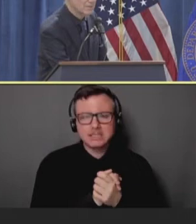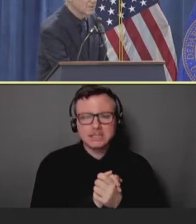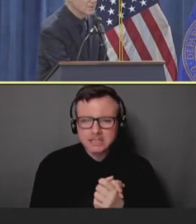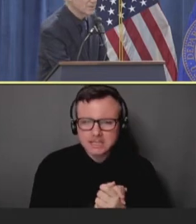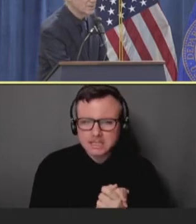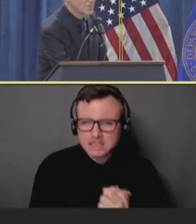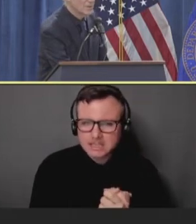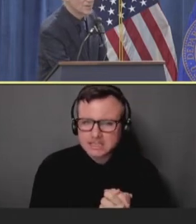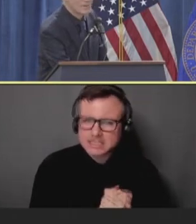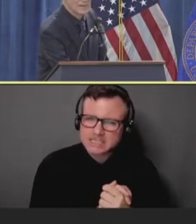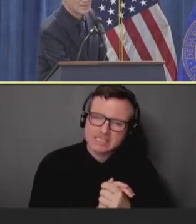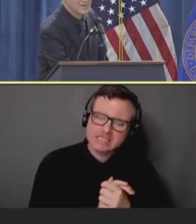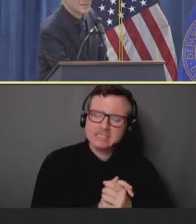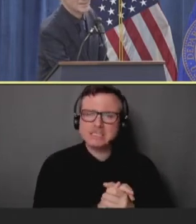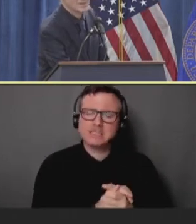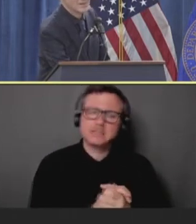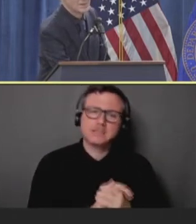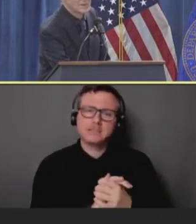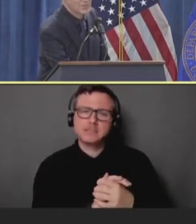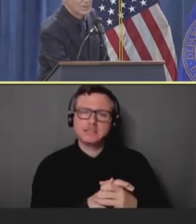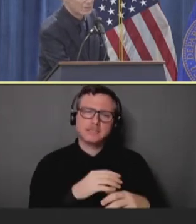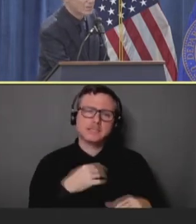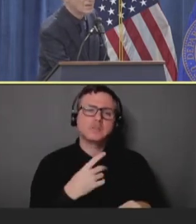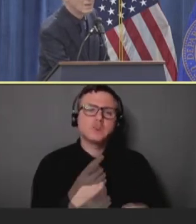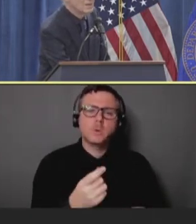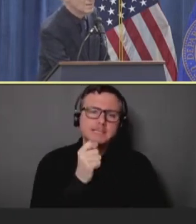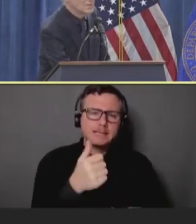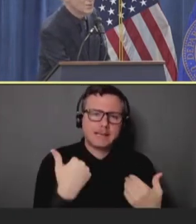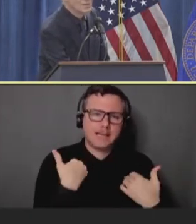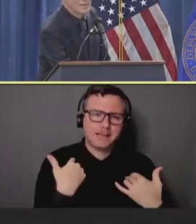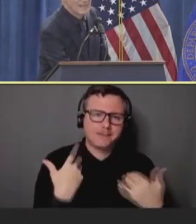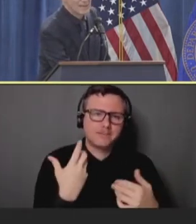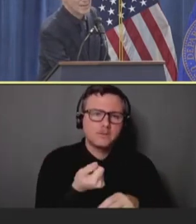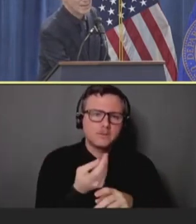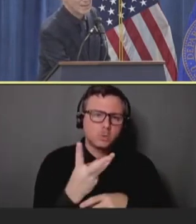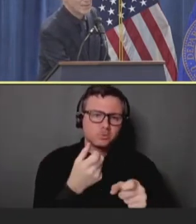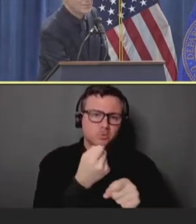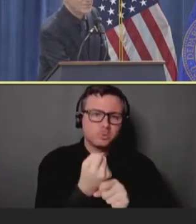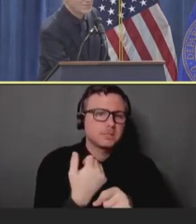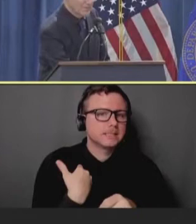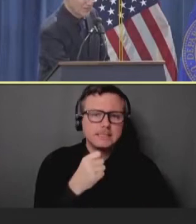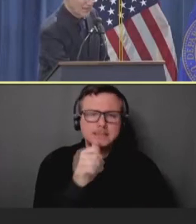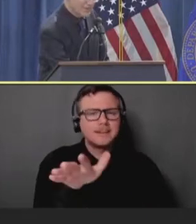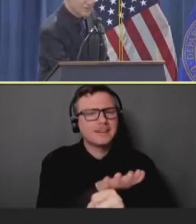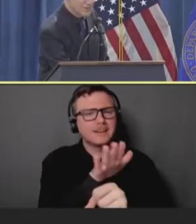there wasn't when, as of several years ago, you couldn't get enough of the antigen to